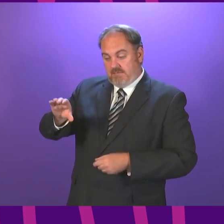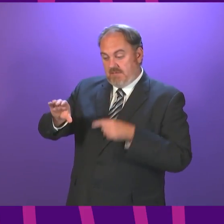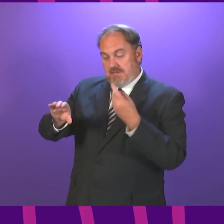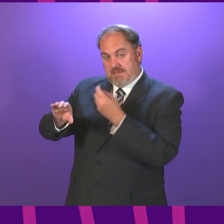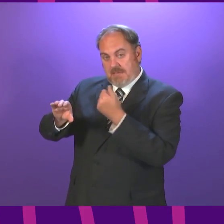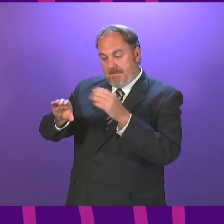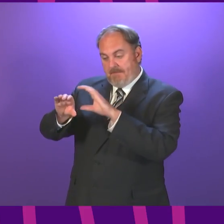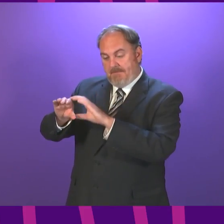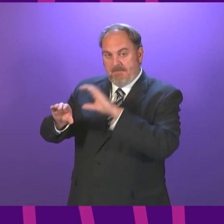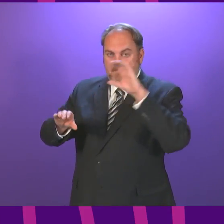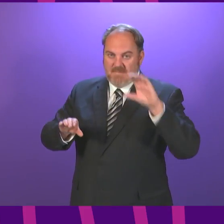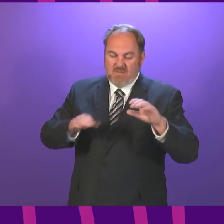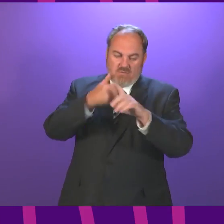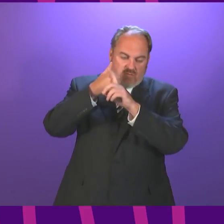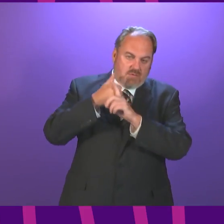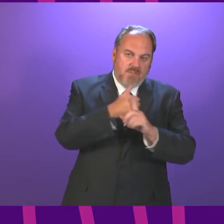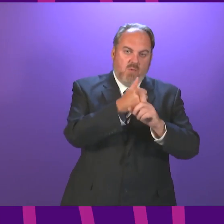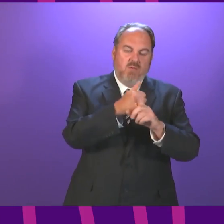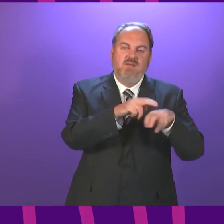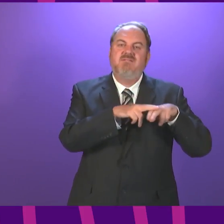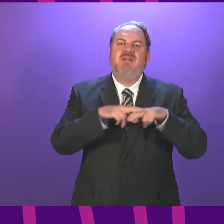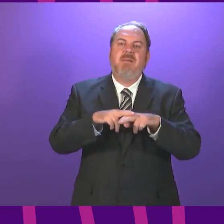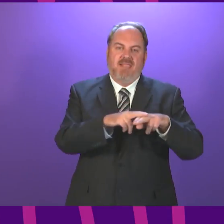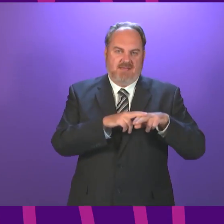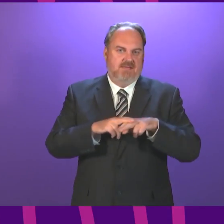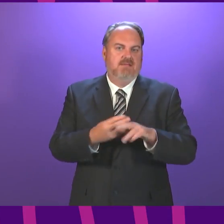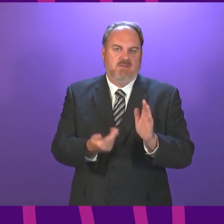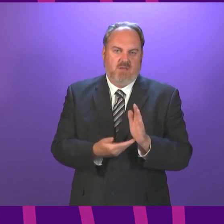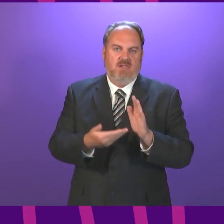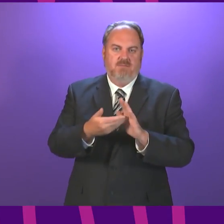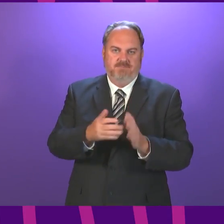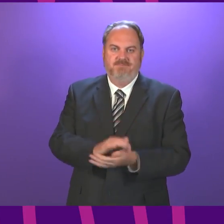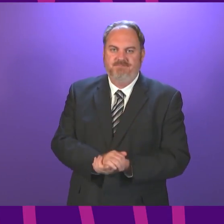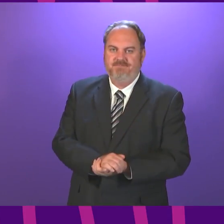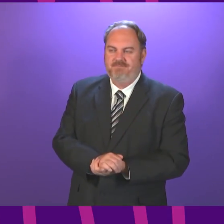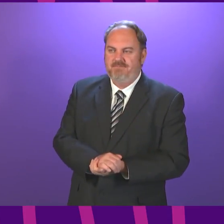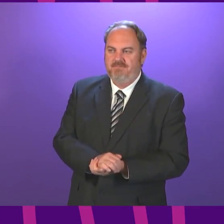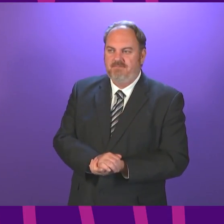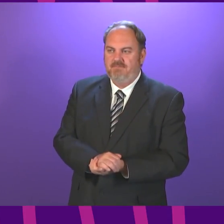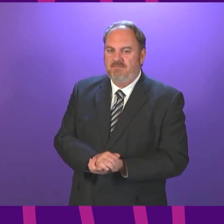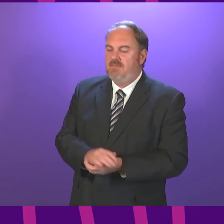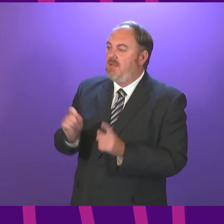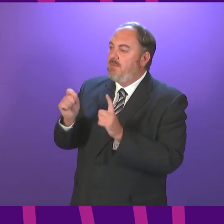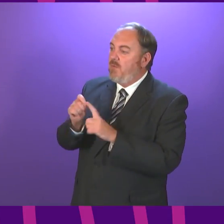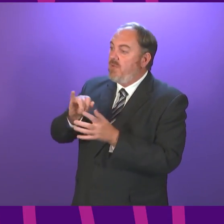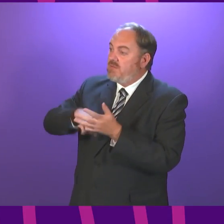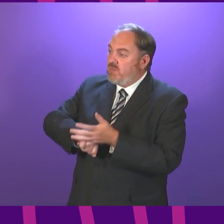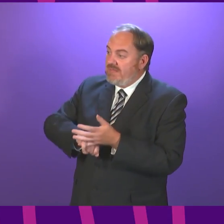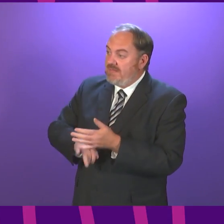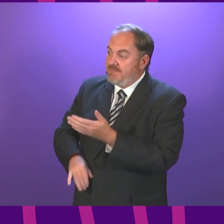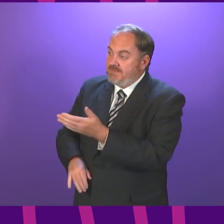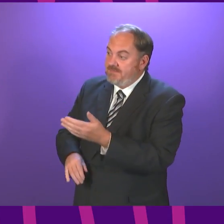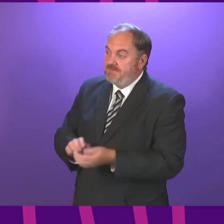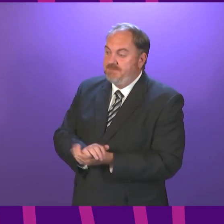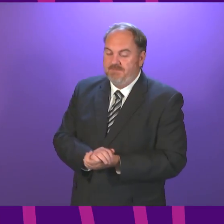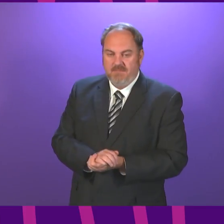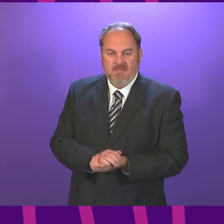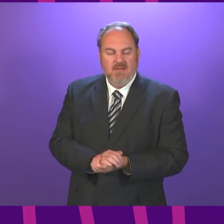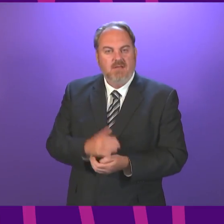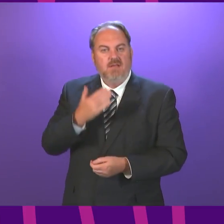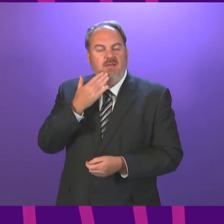and family inclusive practice.